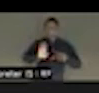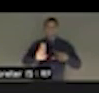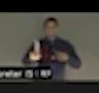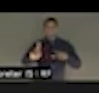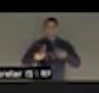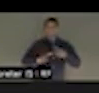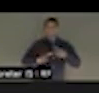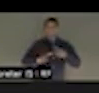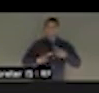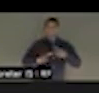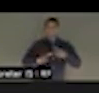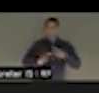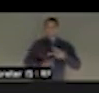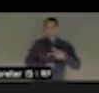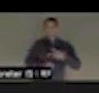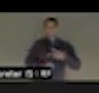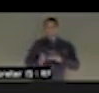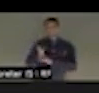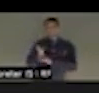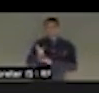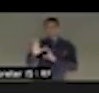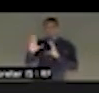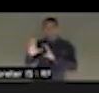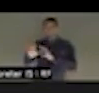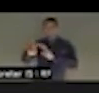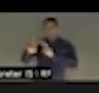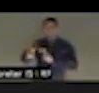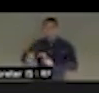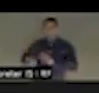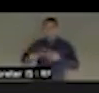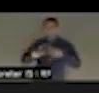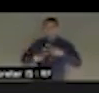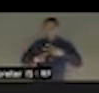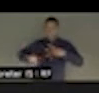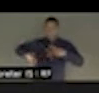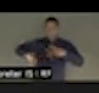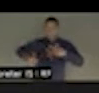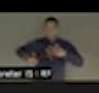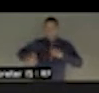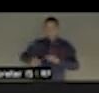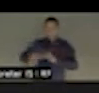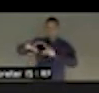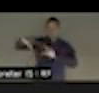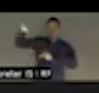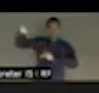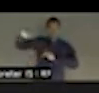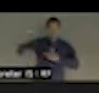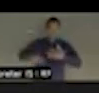which is a toolkit about feedback and it's a useful toolkit for end users,